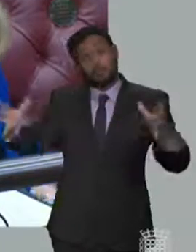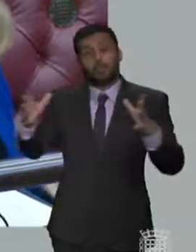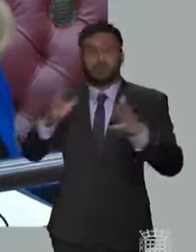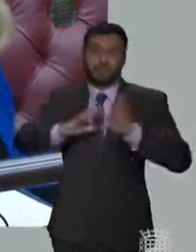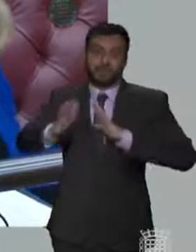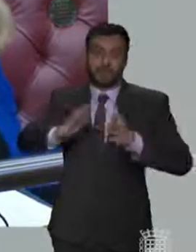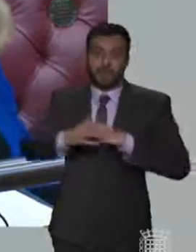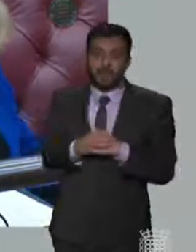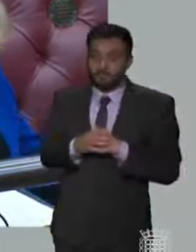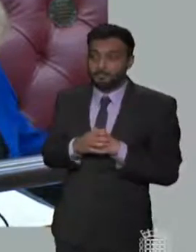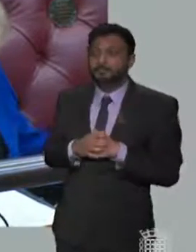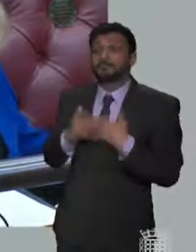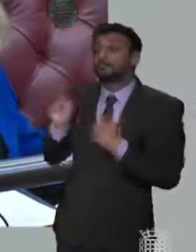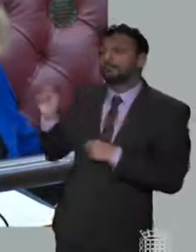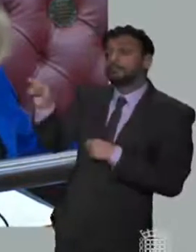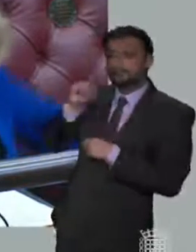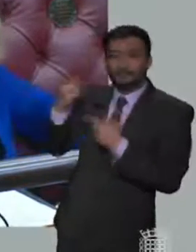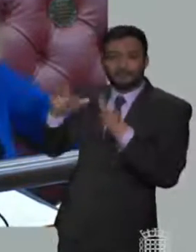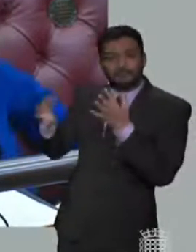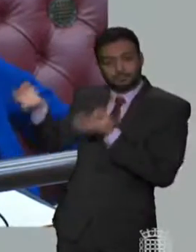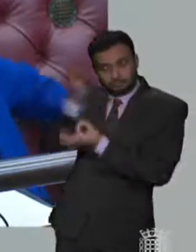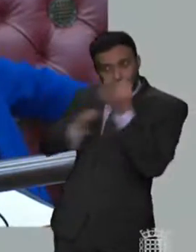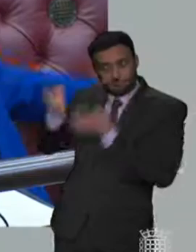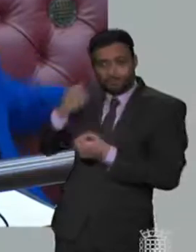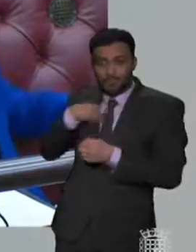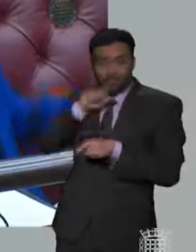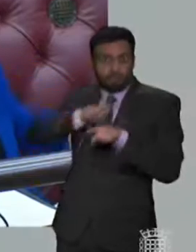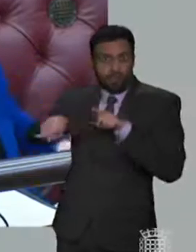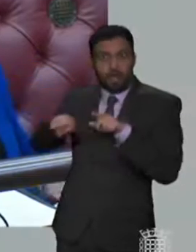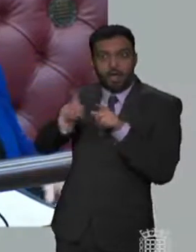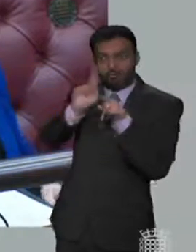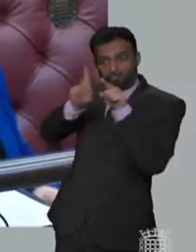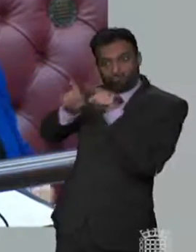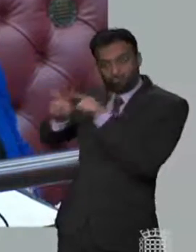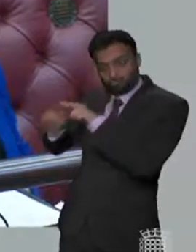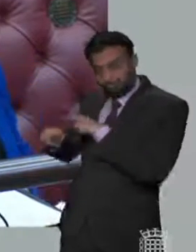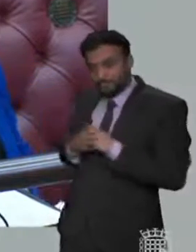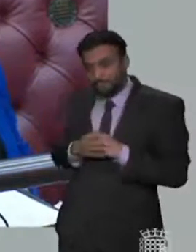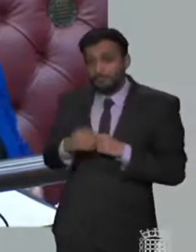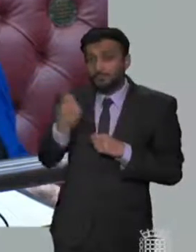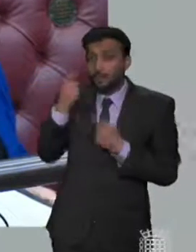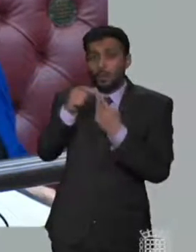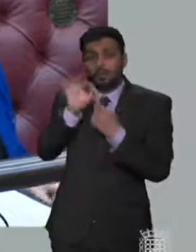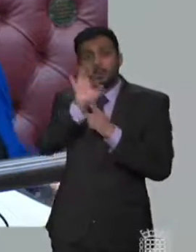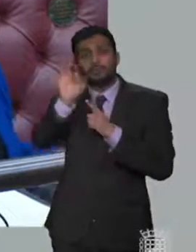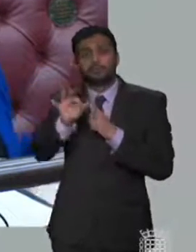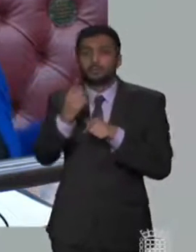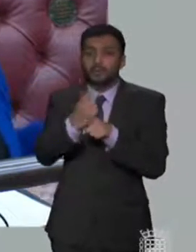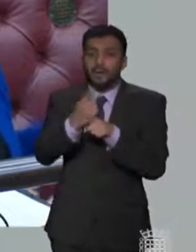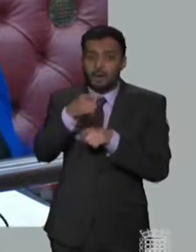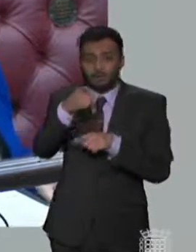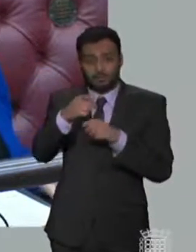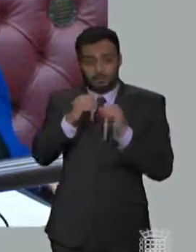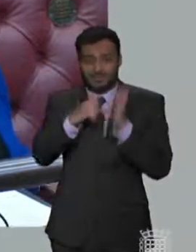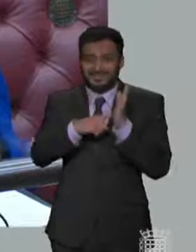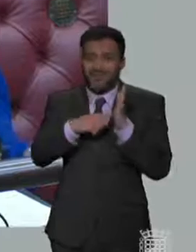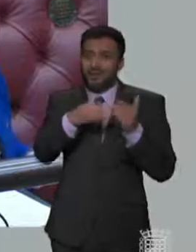seek to address the noble baroness baroness thomas asked about bsl guidance as i've said clause 3